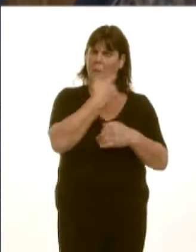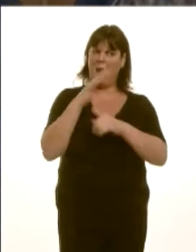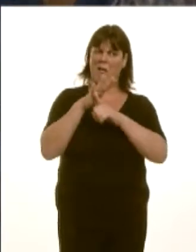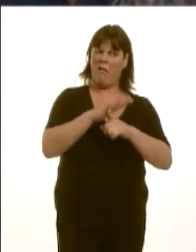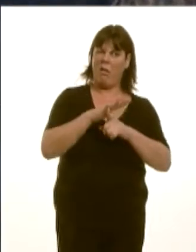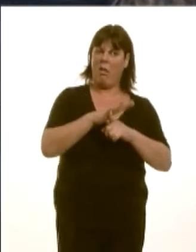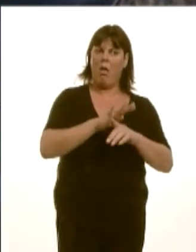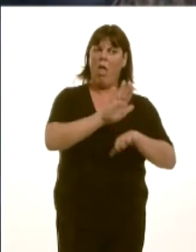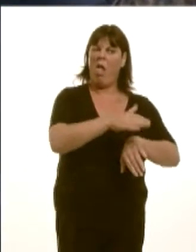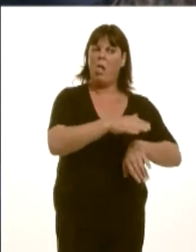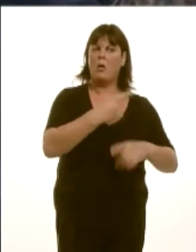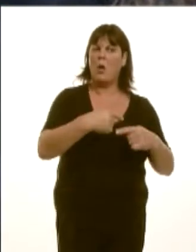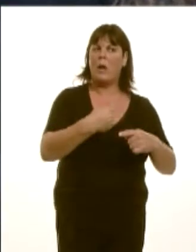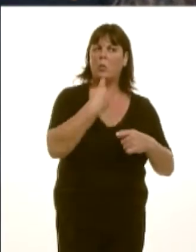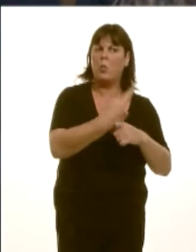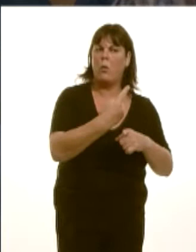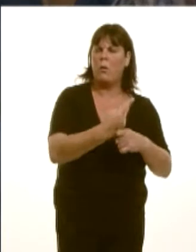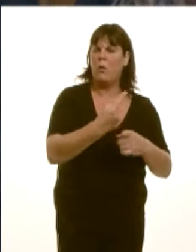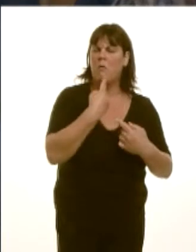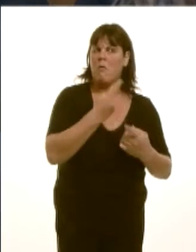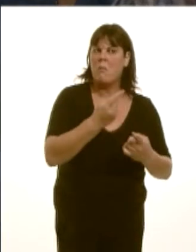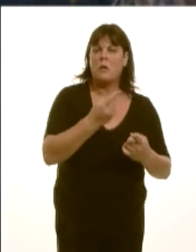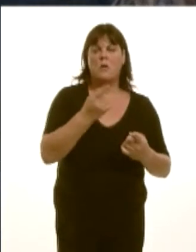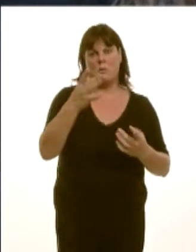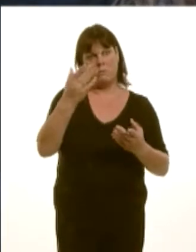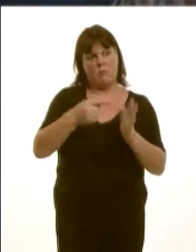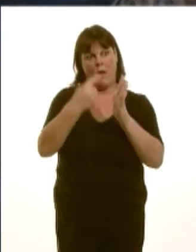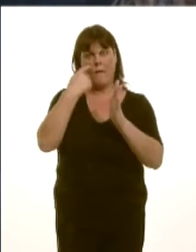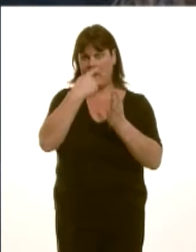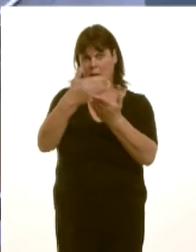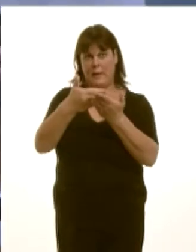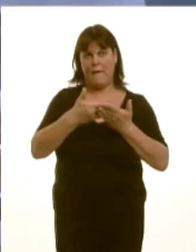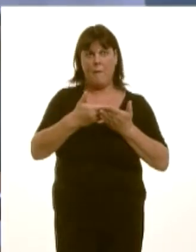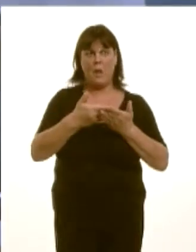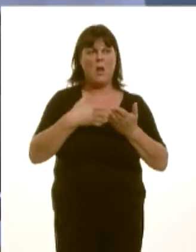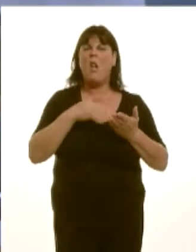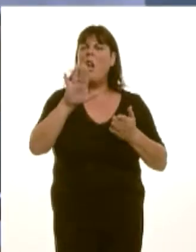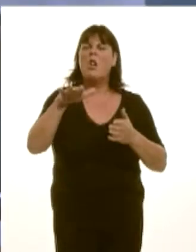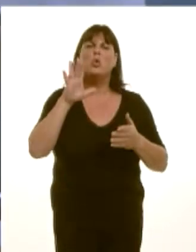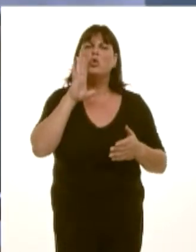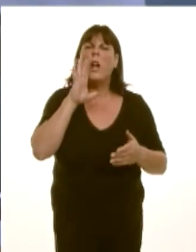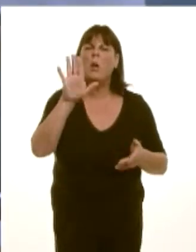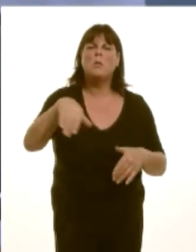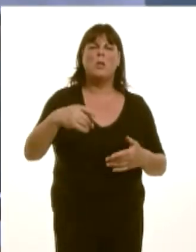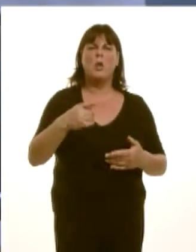points and allegations that are not based, in any way, in evidence. Andrew R.T. Davies: Are we in court at the moment? Carwyn Jones: There is no point in shouting. He shouts a lot and says very little.